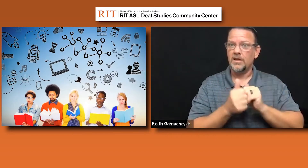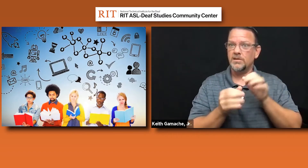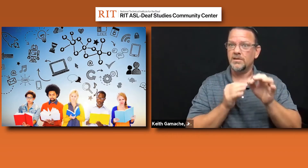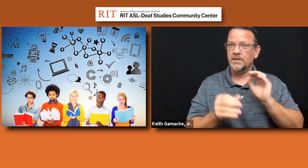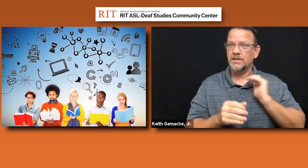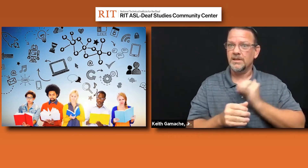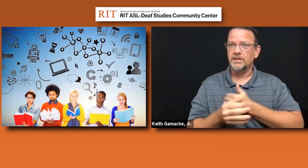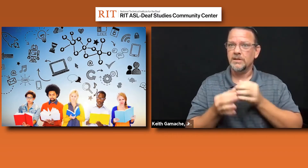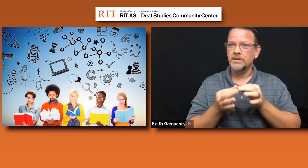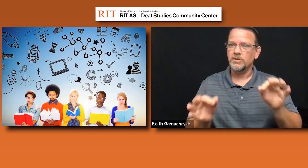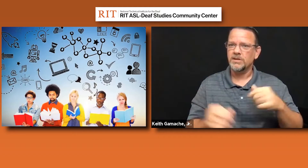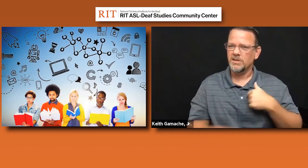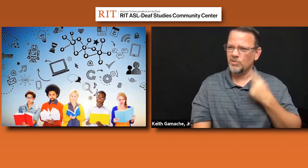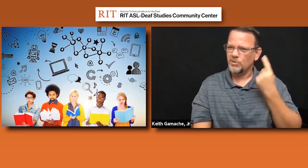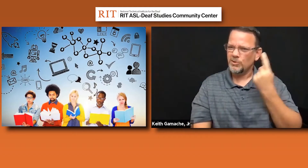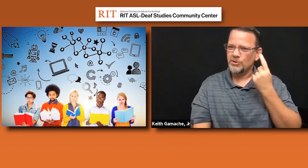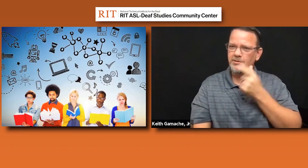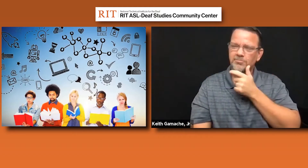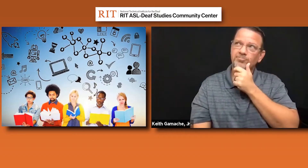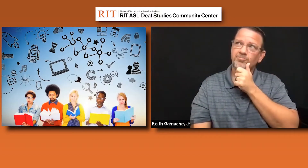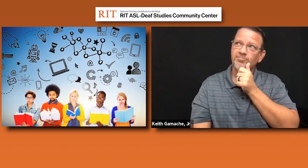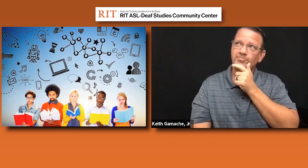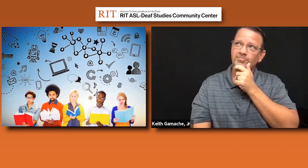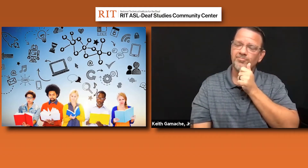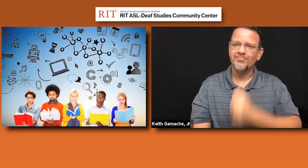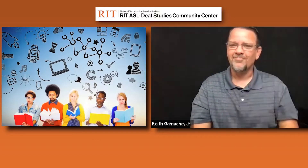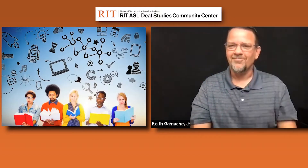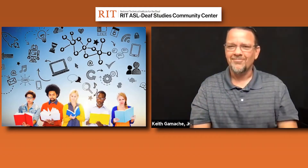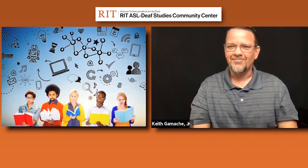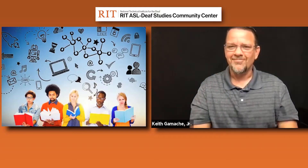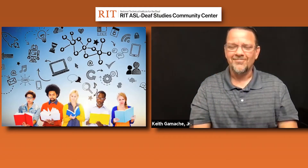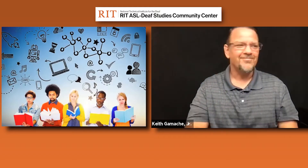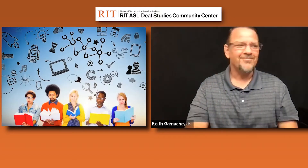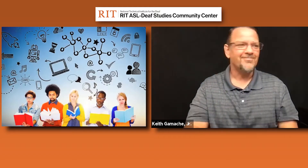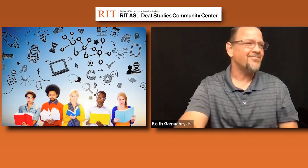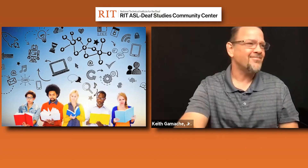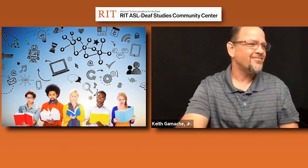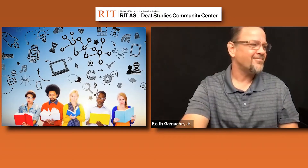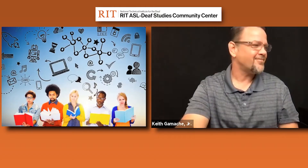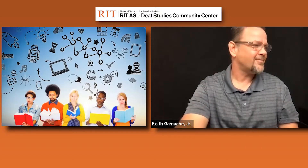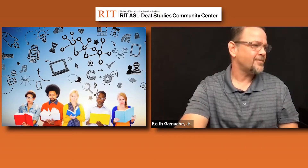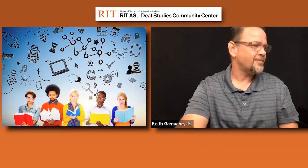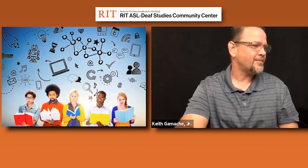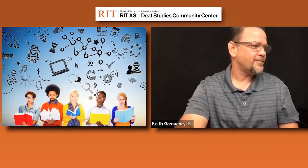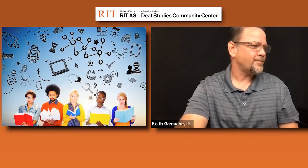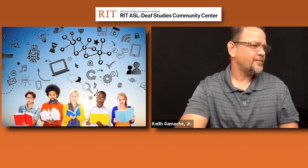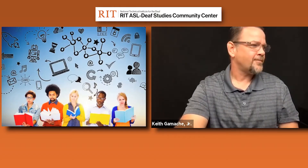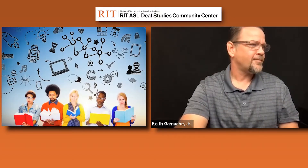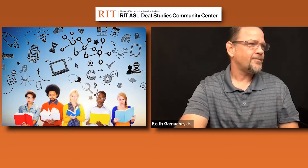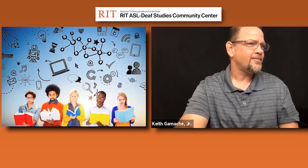is initialized in some way, but we're defining it and having those discussions...